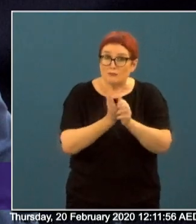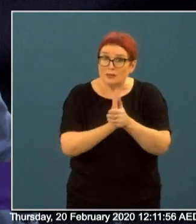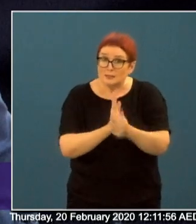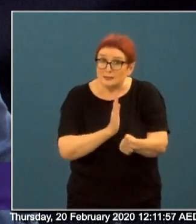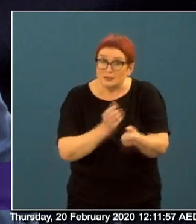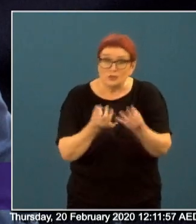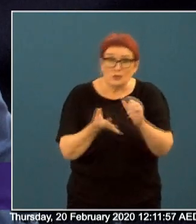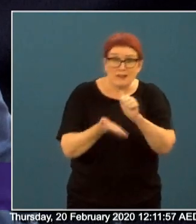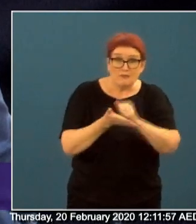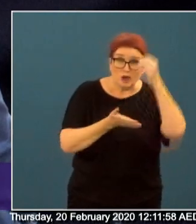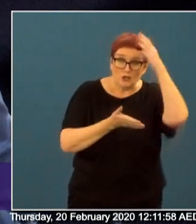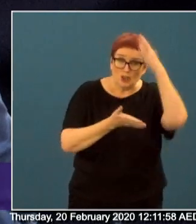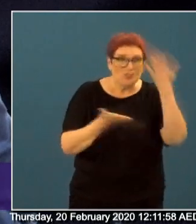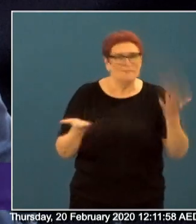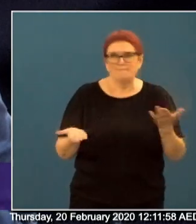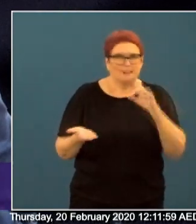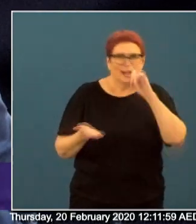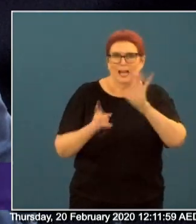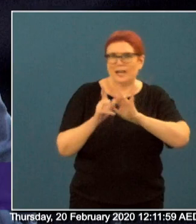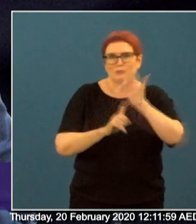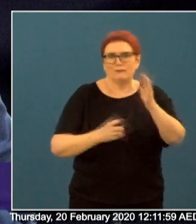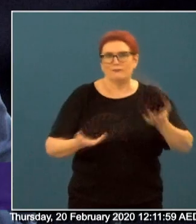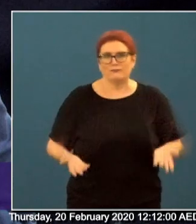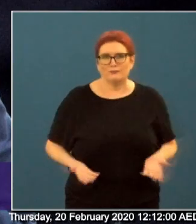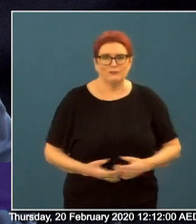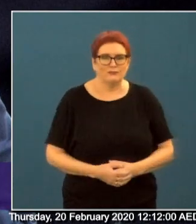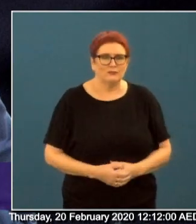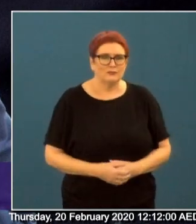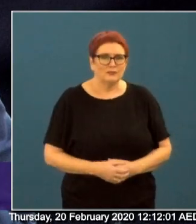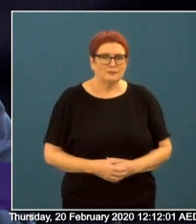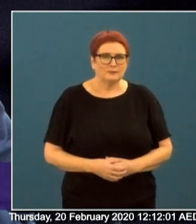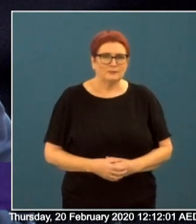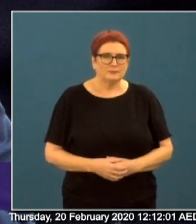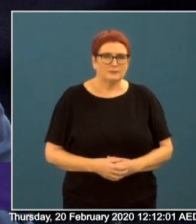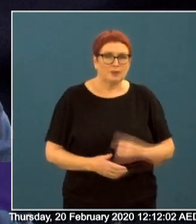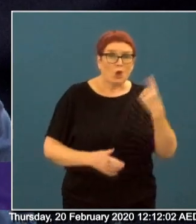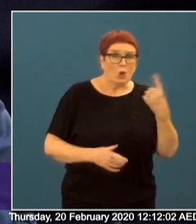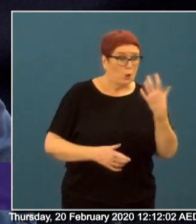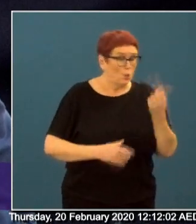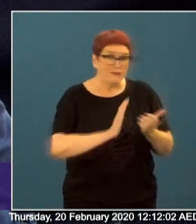unless our disability professionals are equipped with the funding